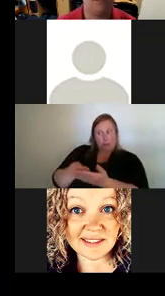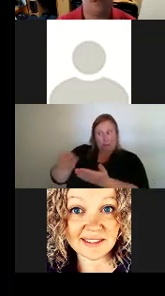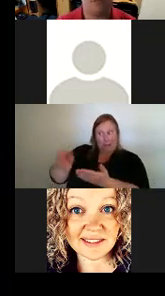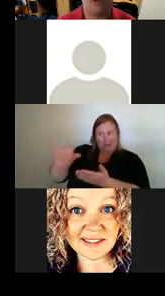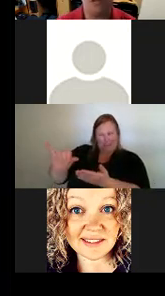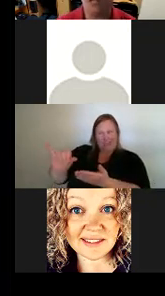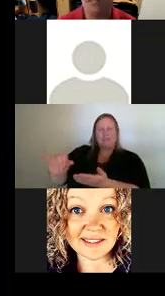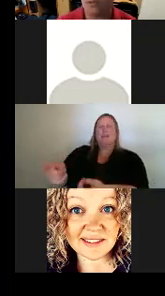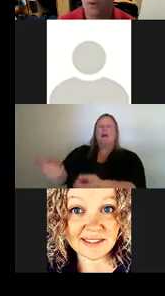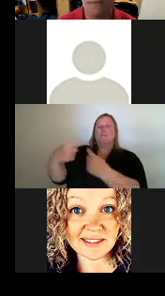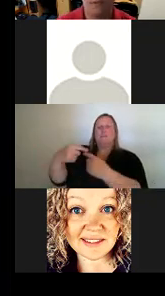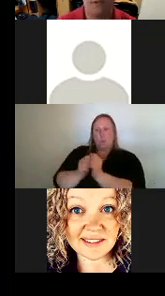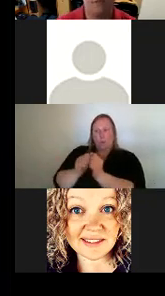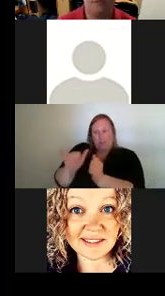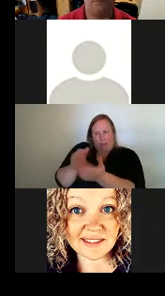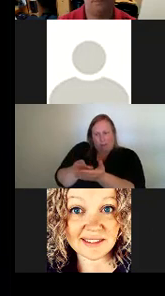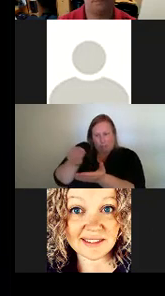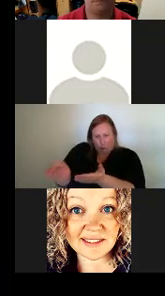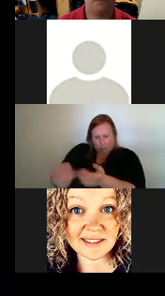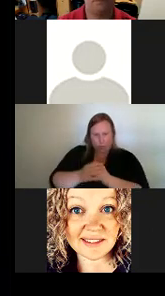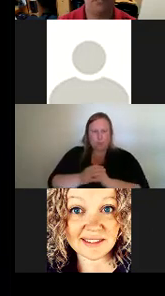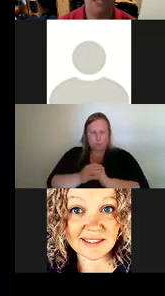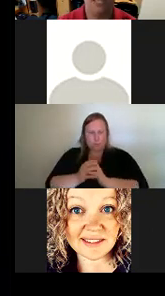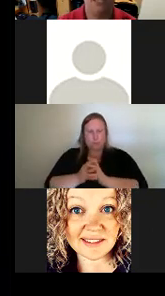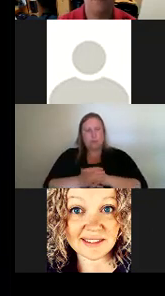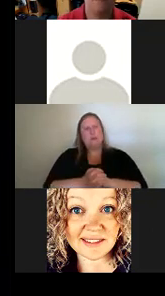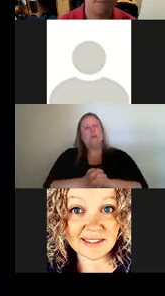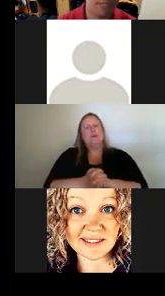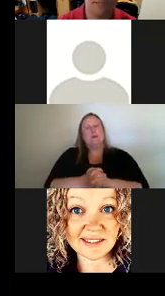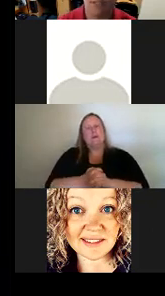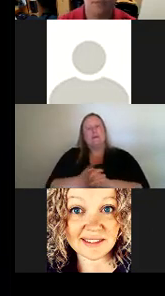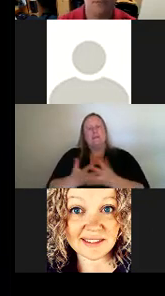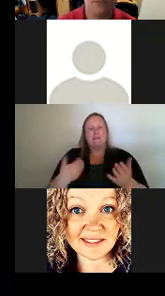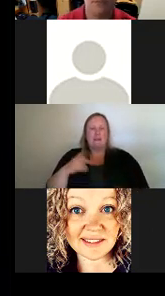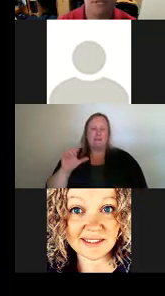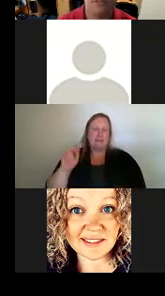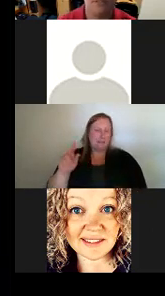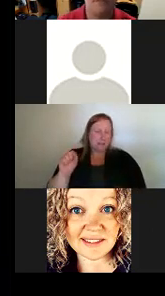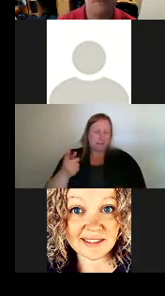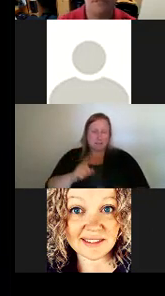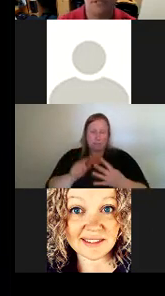FIREBIRD TACTILE. I HAVE LINKS IF YOU WANT TO LEARN MORE.